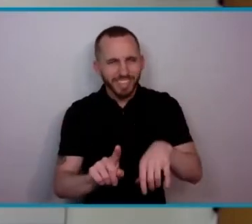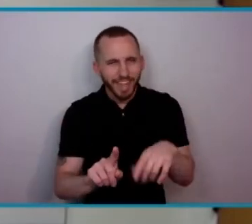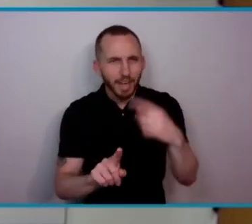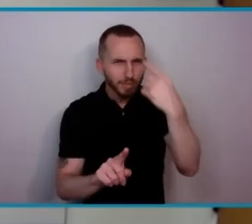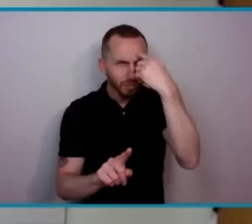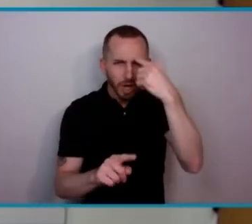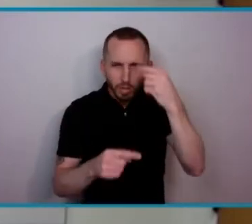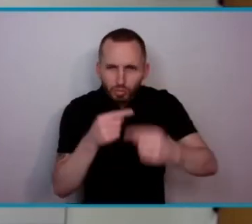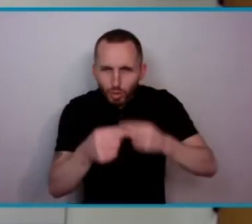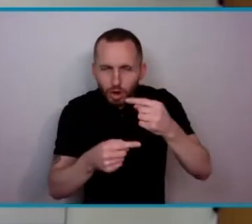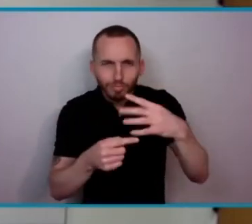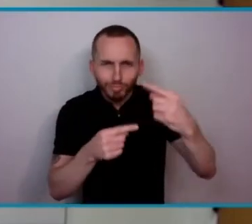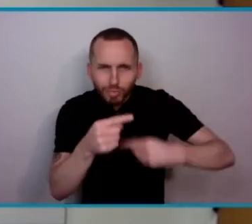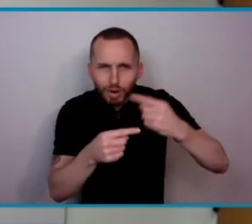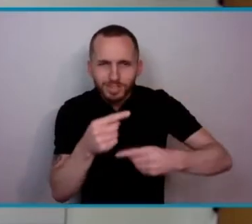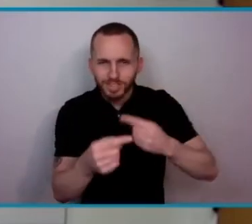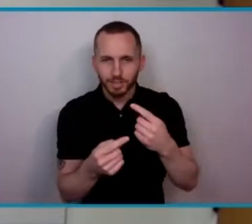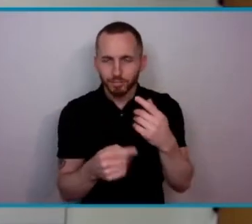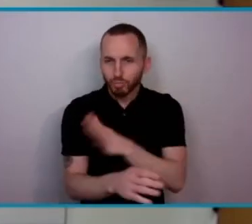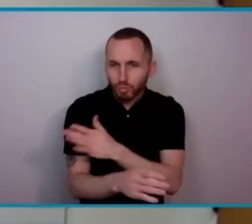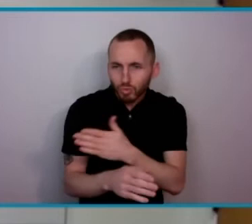music and arts.